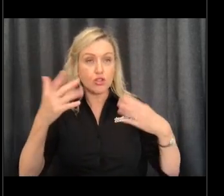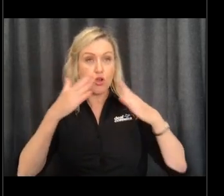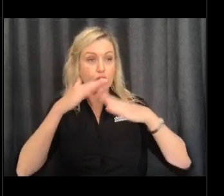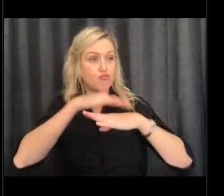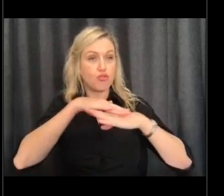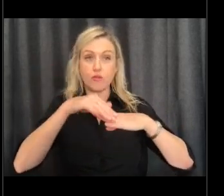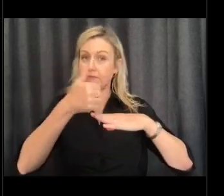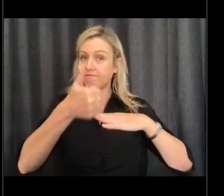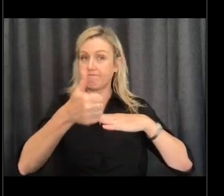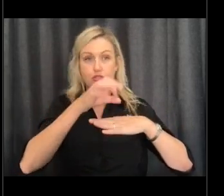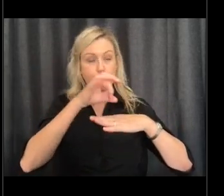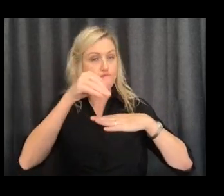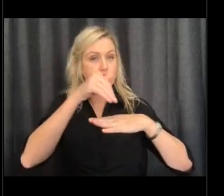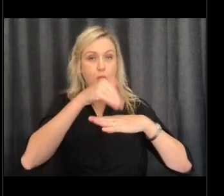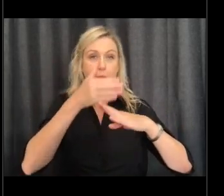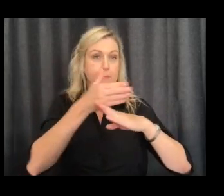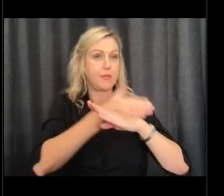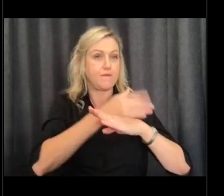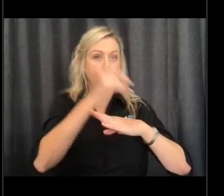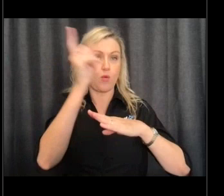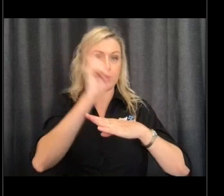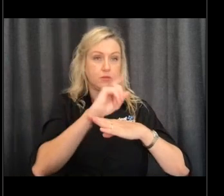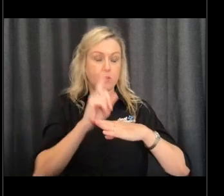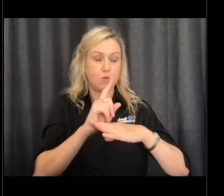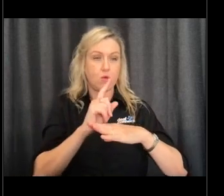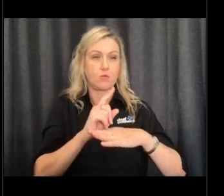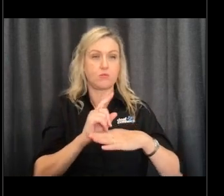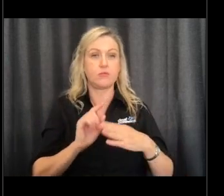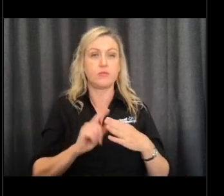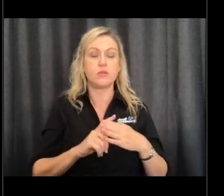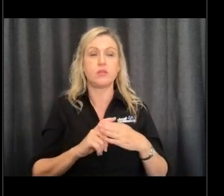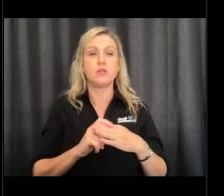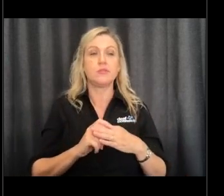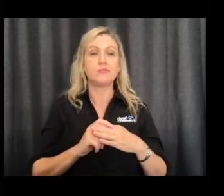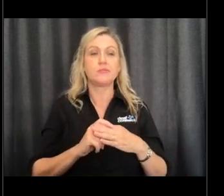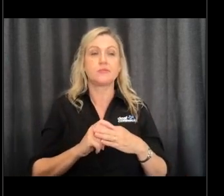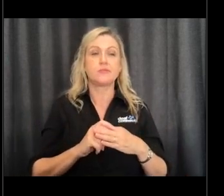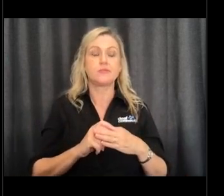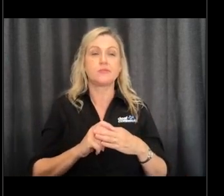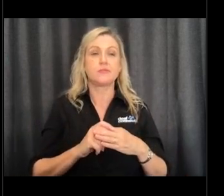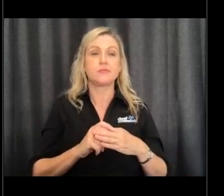damaged prior to the storm, if it wasn't caused by the storm.